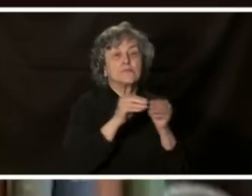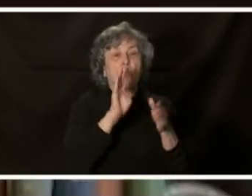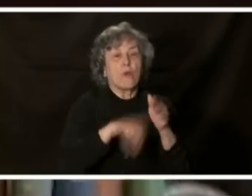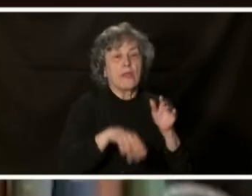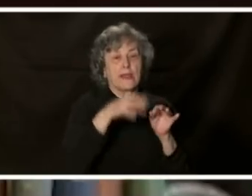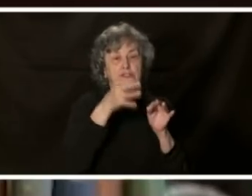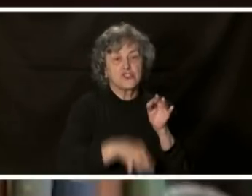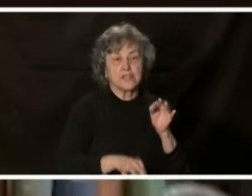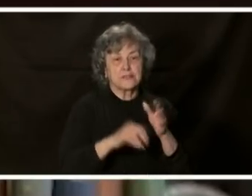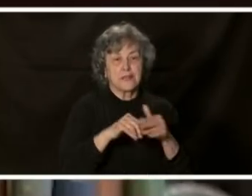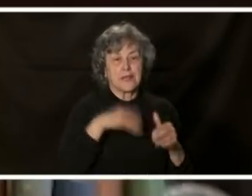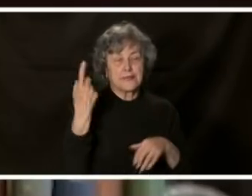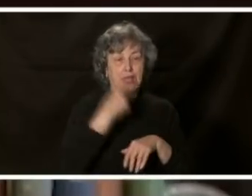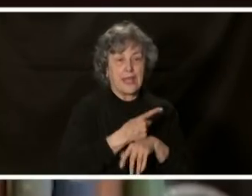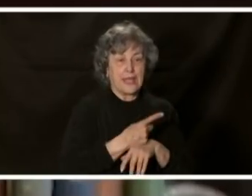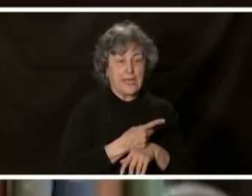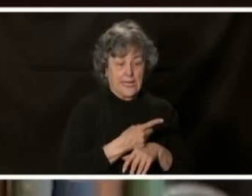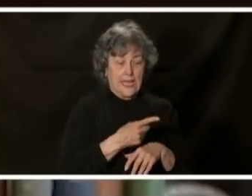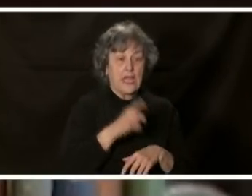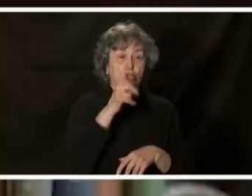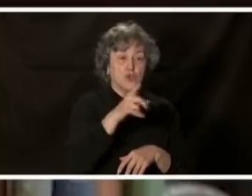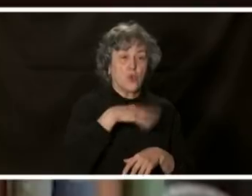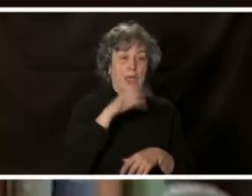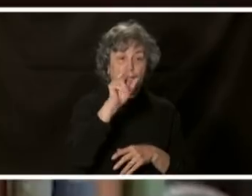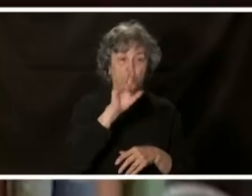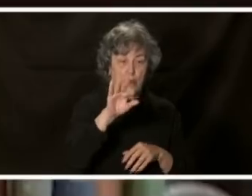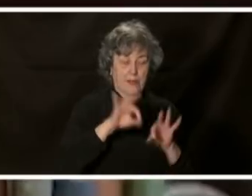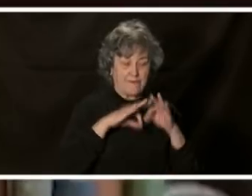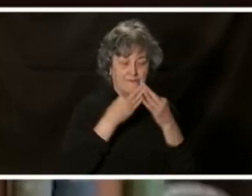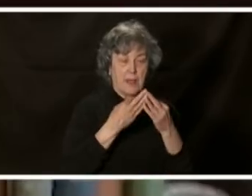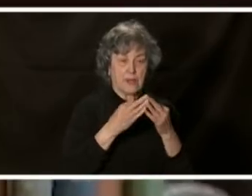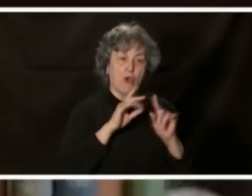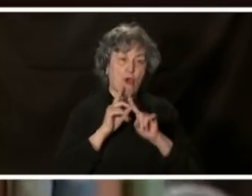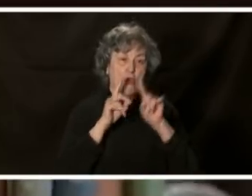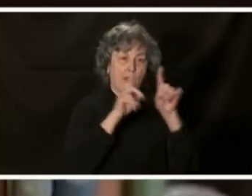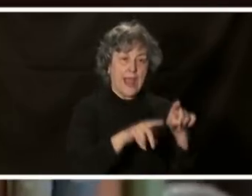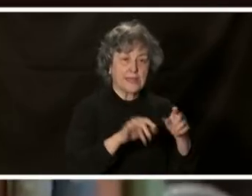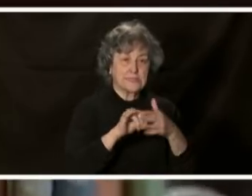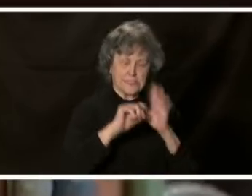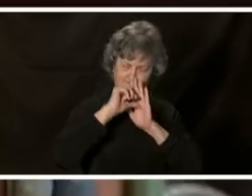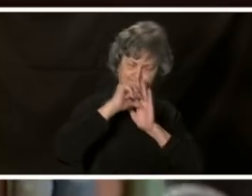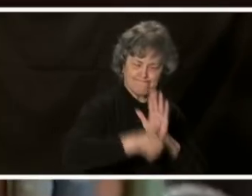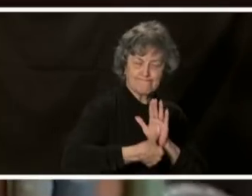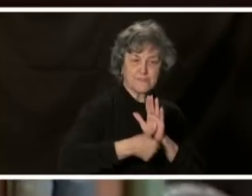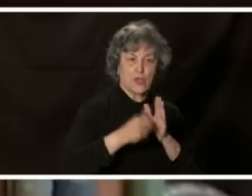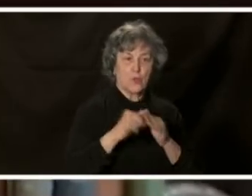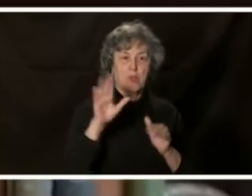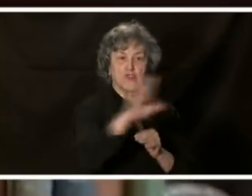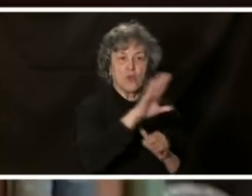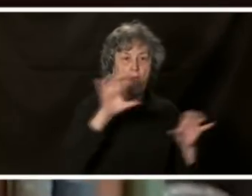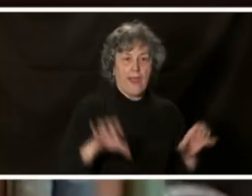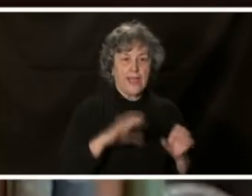AND YOU AND THE UAB FAMILY ARE ANSWERING IT EMPHATICALLY WITH YOUR ACTIONS EVERY DAY.